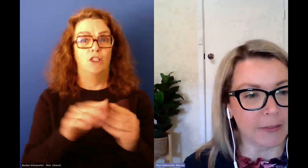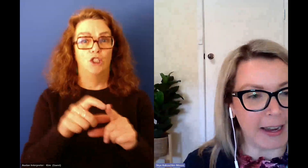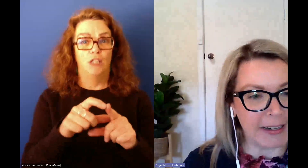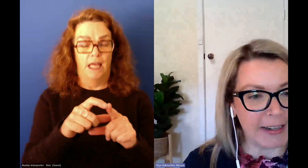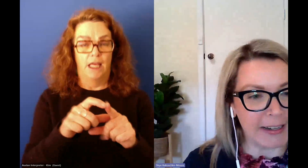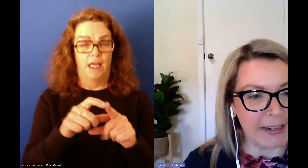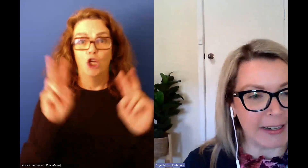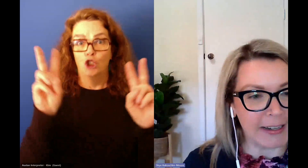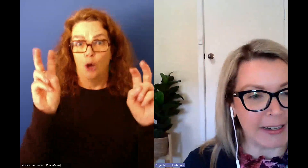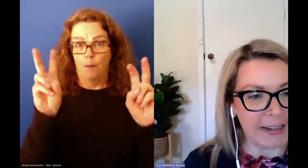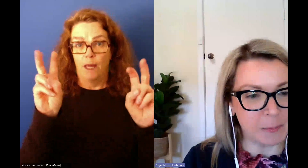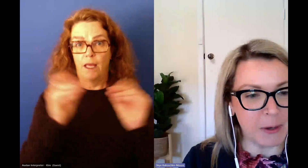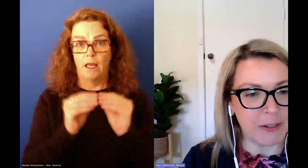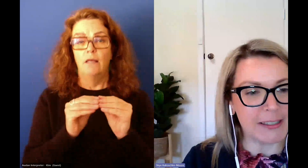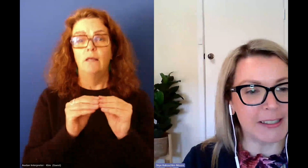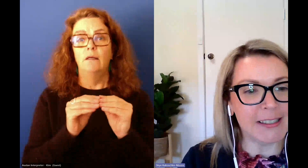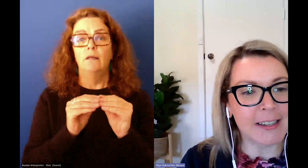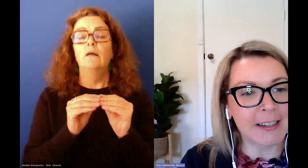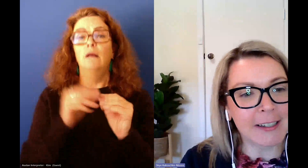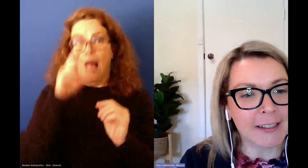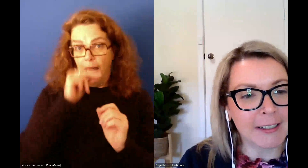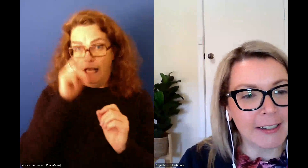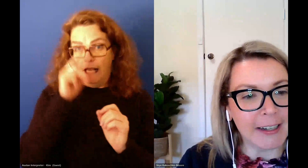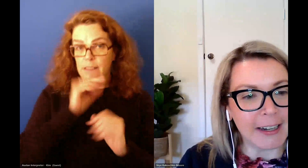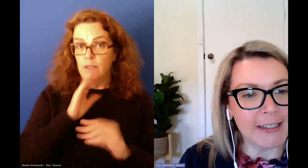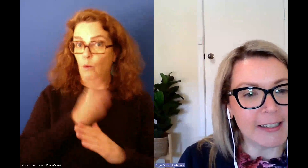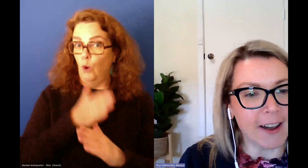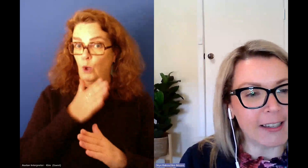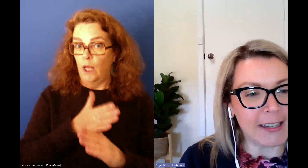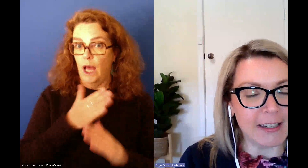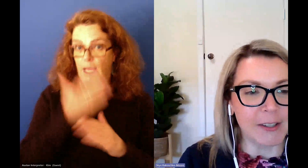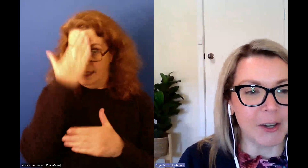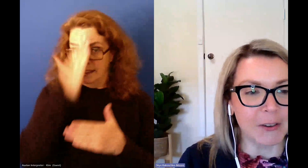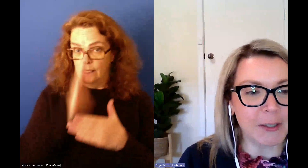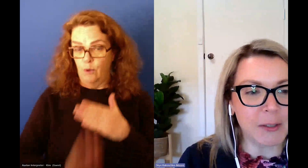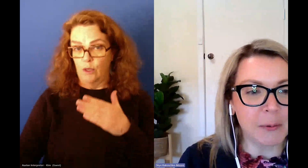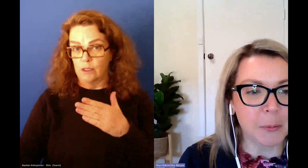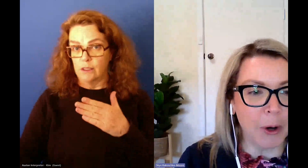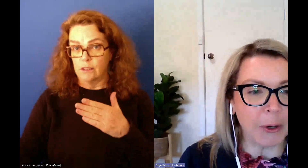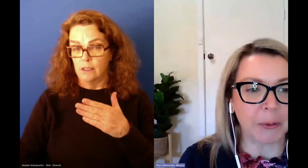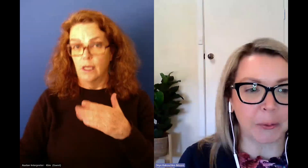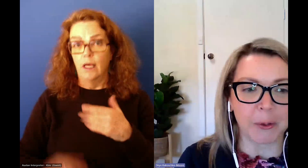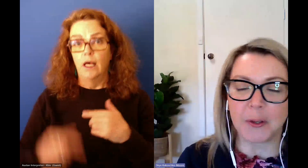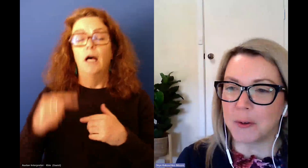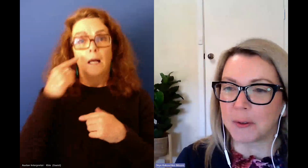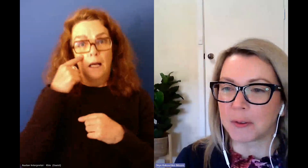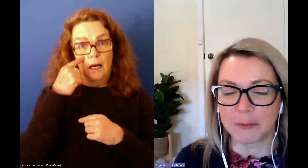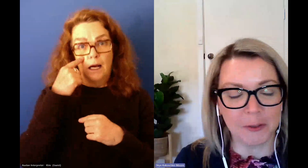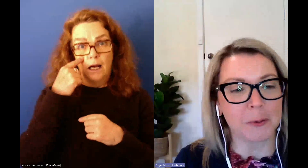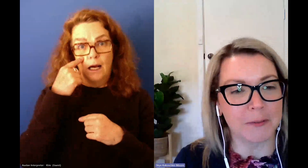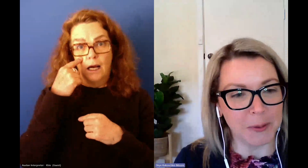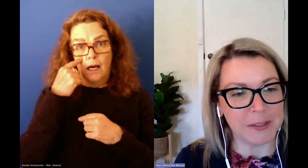of adolescent worker experiences, insights into service work through the voice